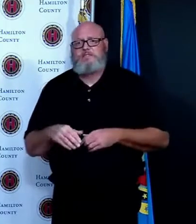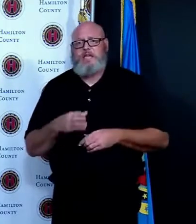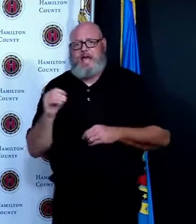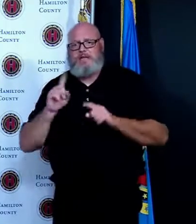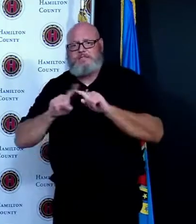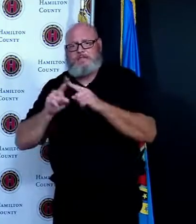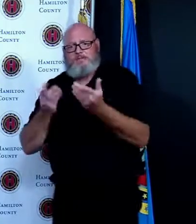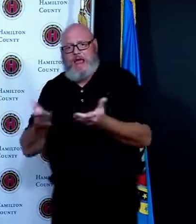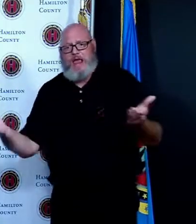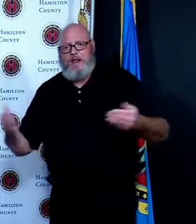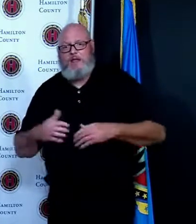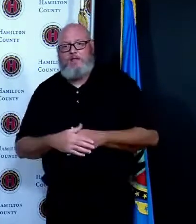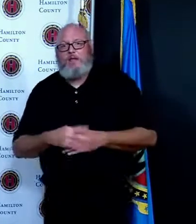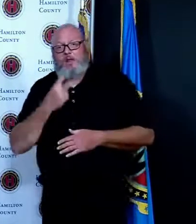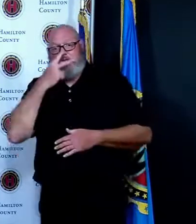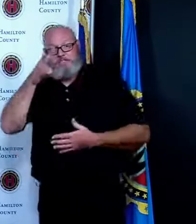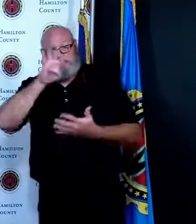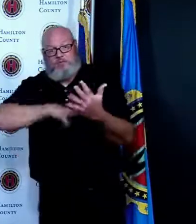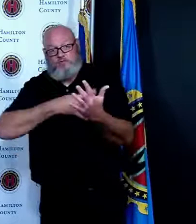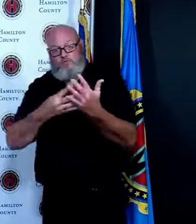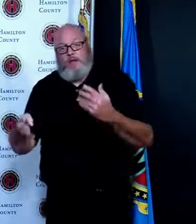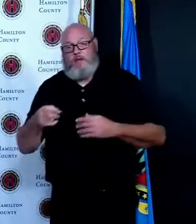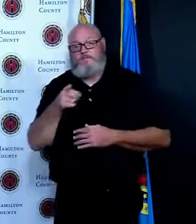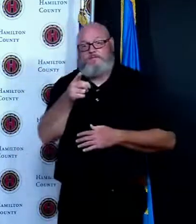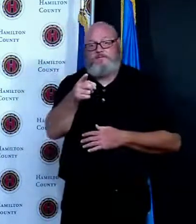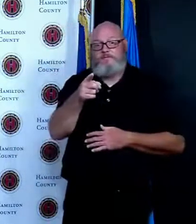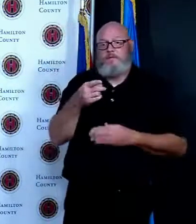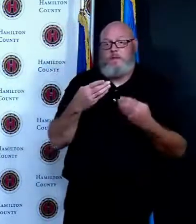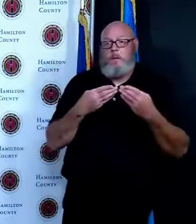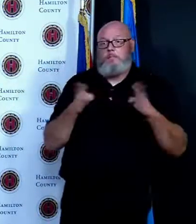how we're doing and highlight as Commissioner Driehaus mentioned a few programs so for our